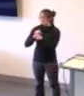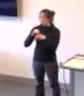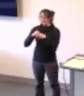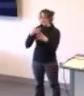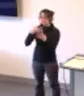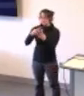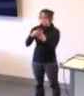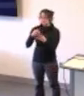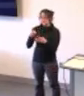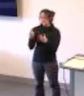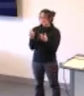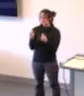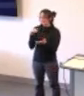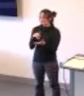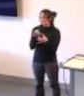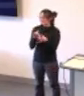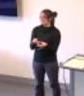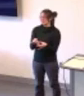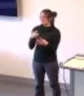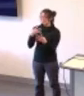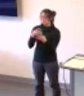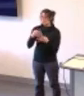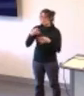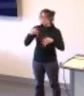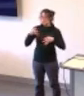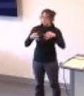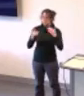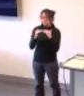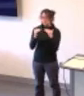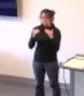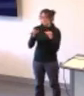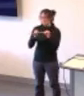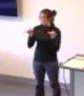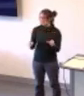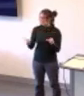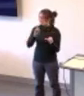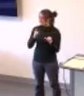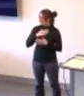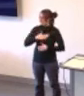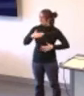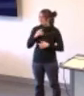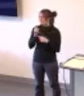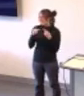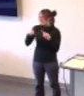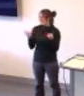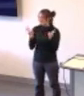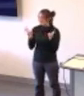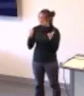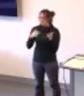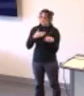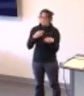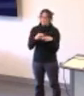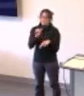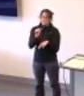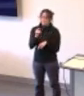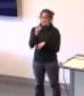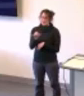She did studies on the prison justice system. Is very passionate about this. I'm Cathy Kudlick, and I'm Director